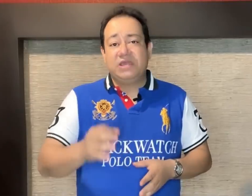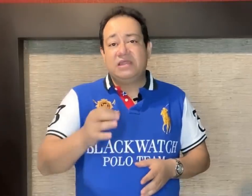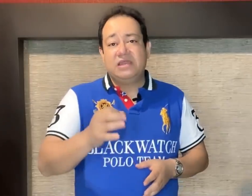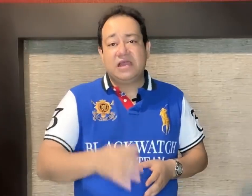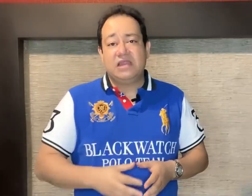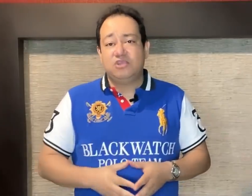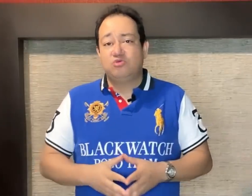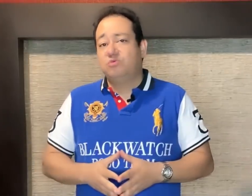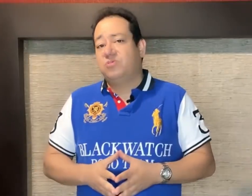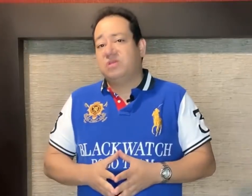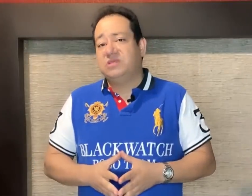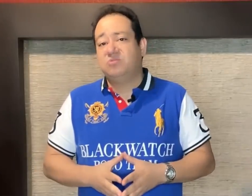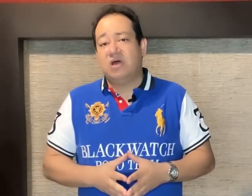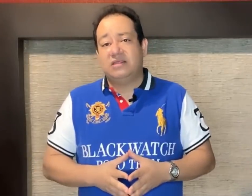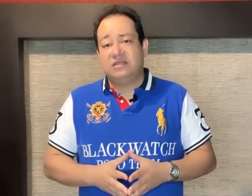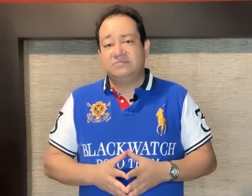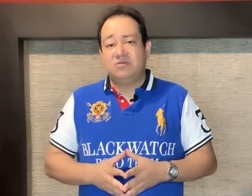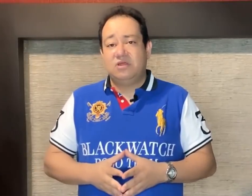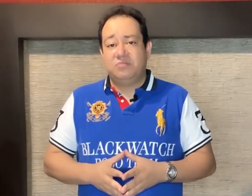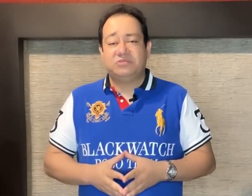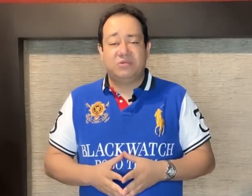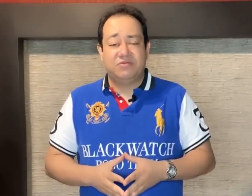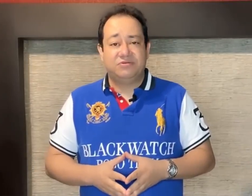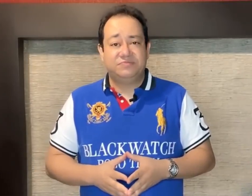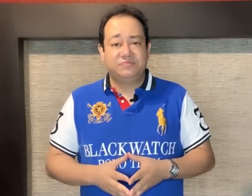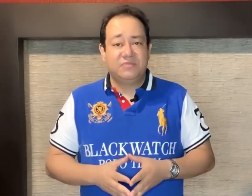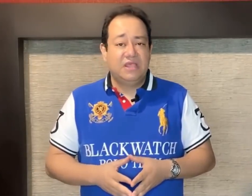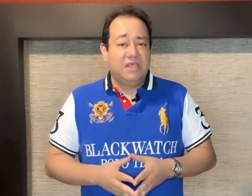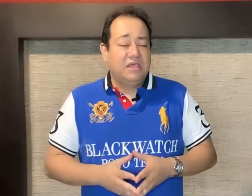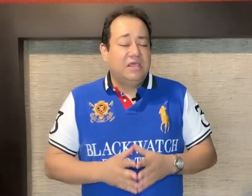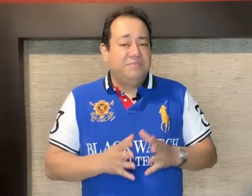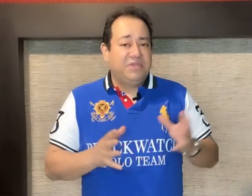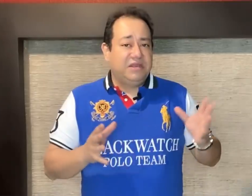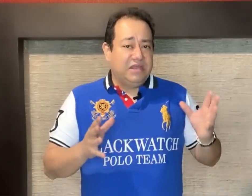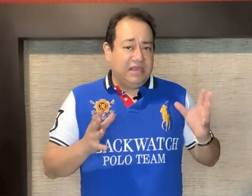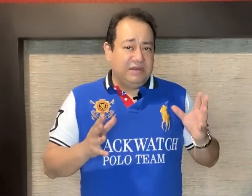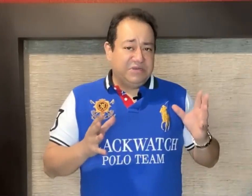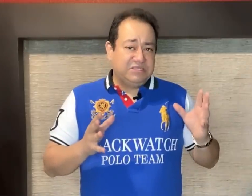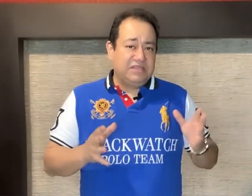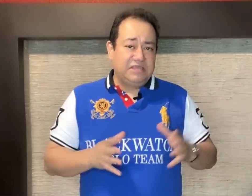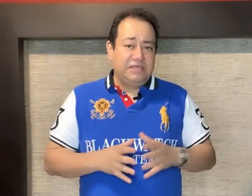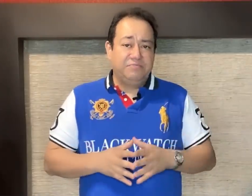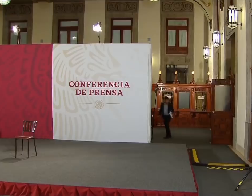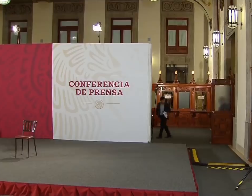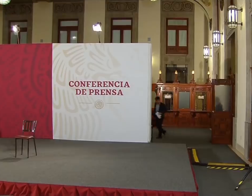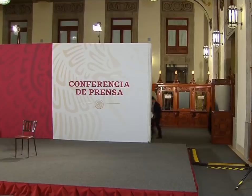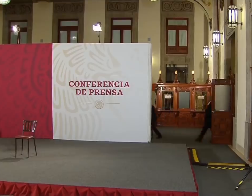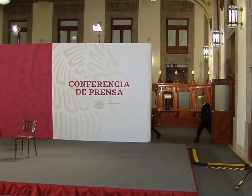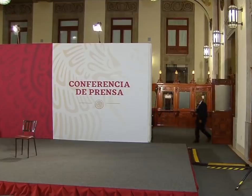youtube channel by the same andres Manuel López Obrador